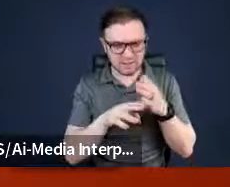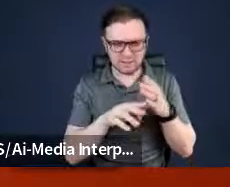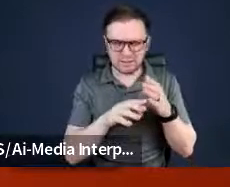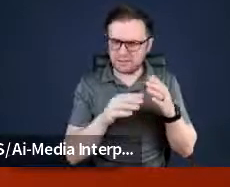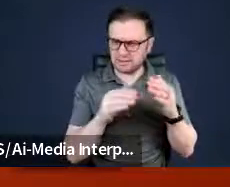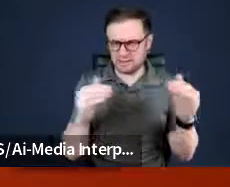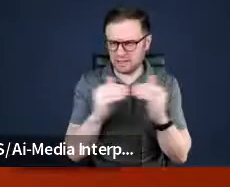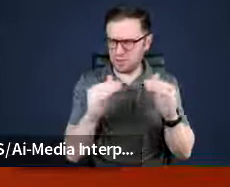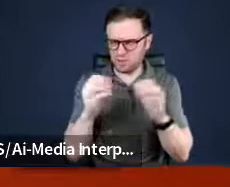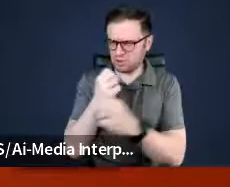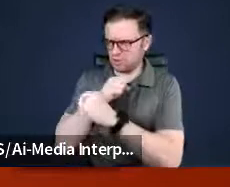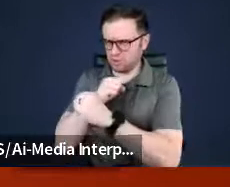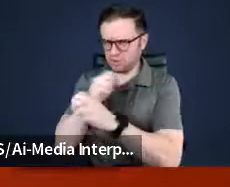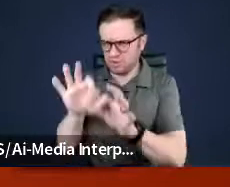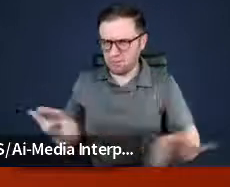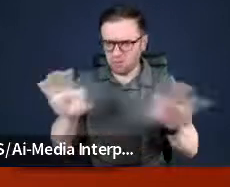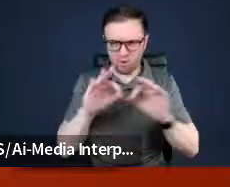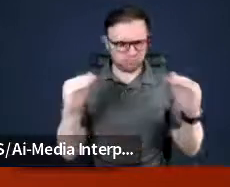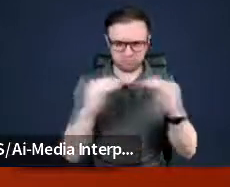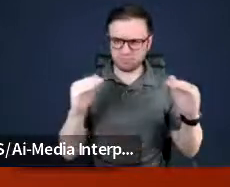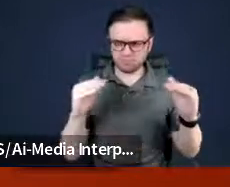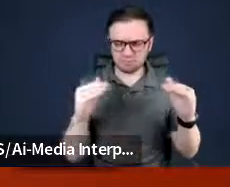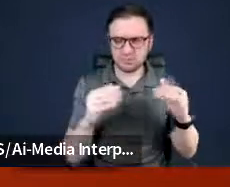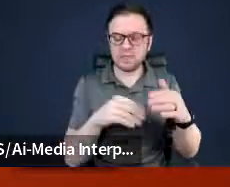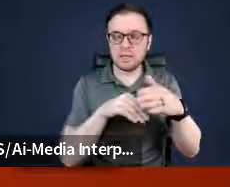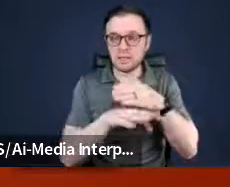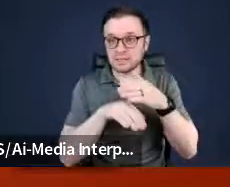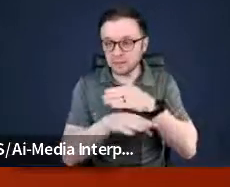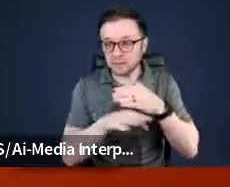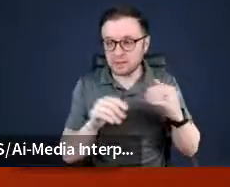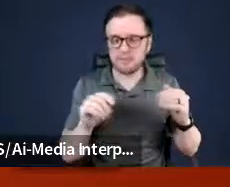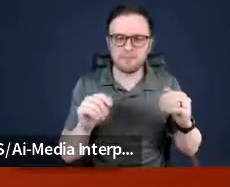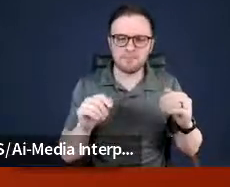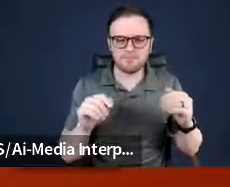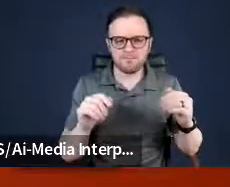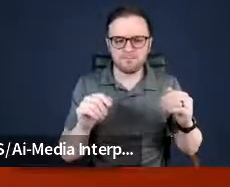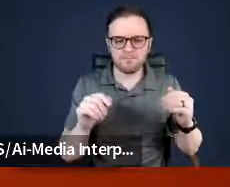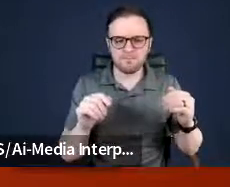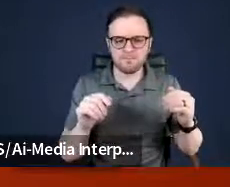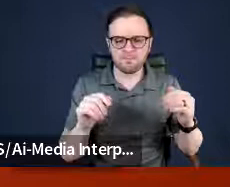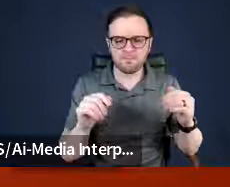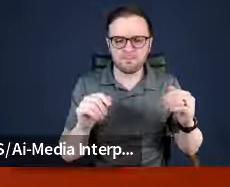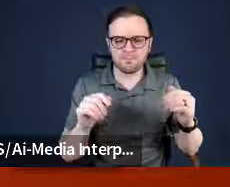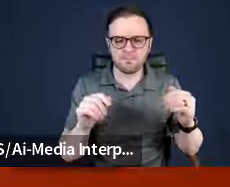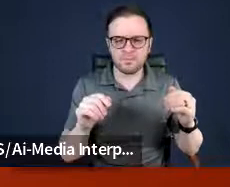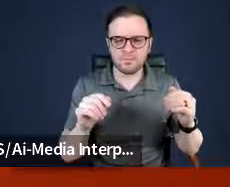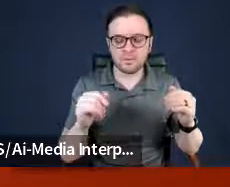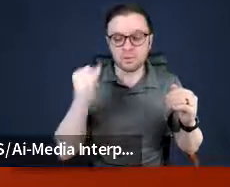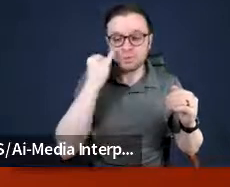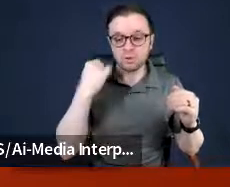we don't have to think about accessibility anymore, we have to always have it in the back of our minds that